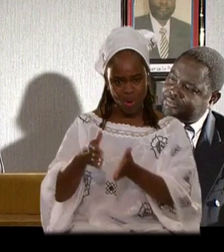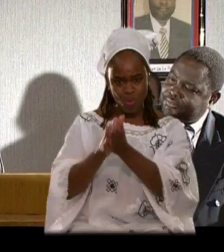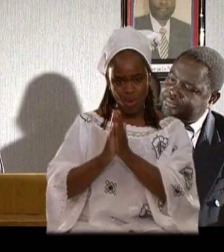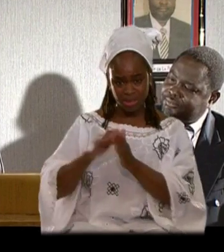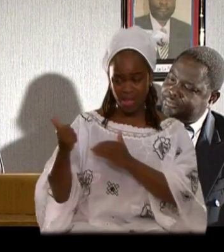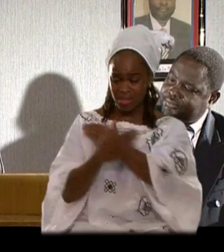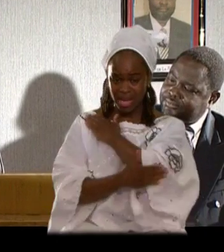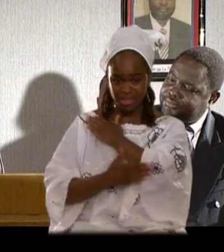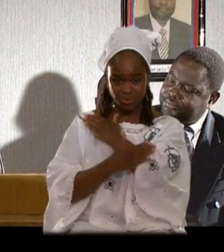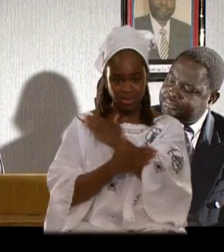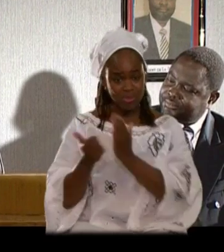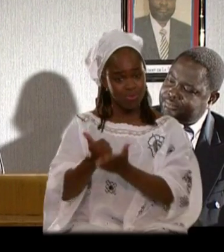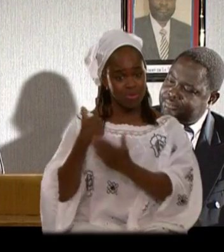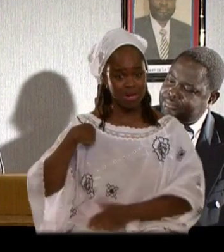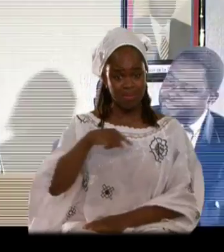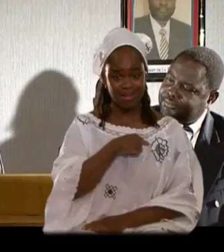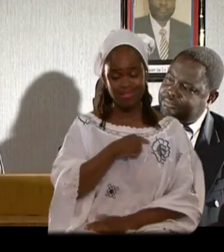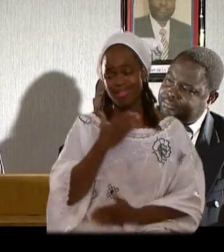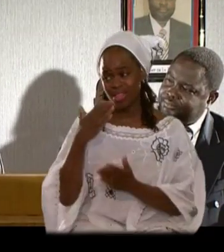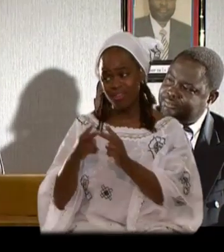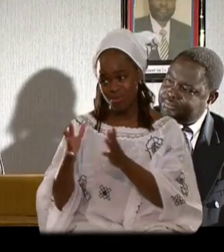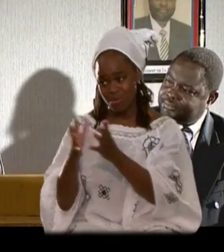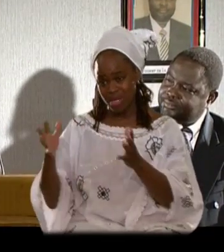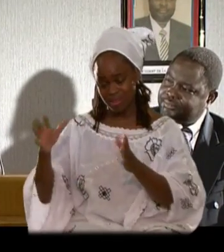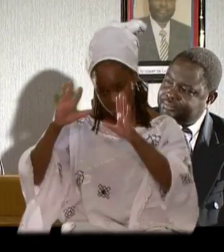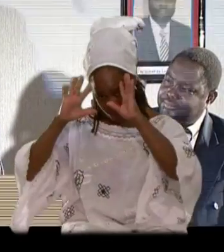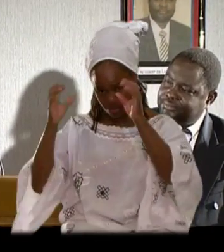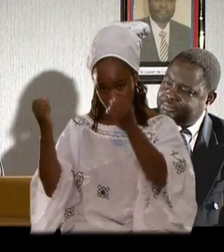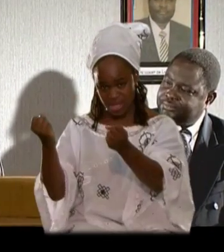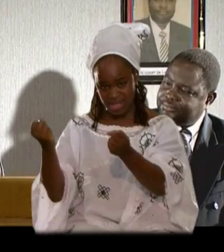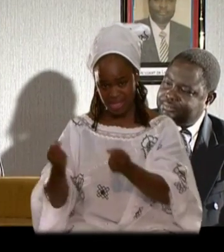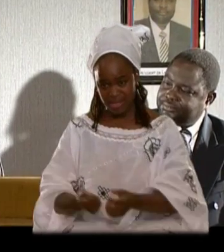If we can't afford to do it, we must request other countries to help us.